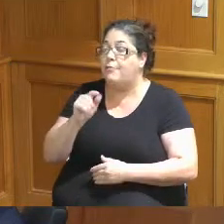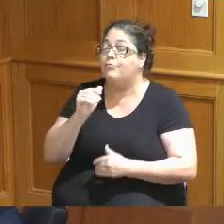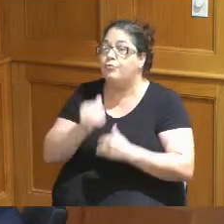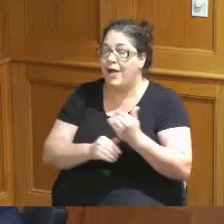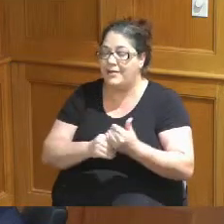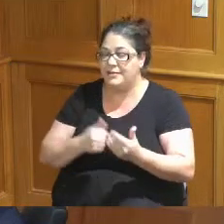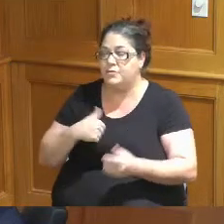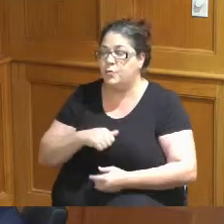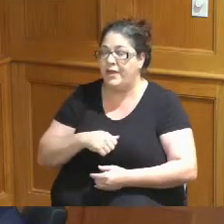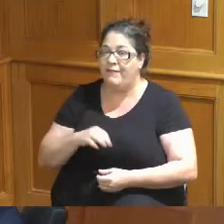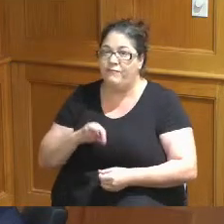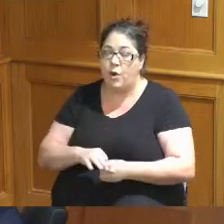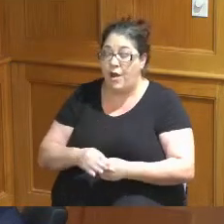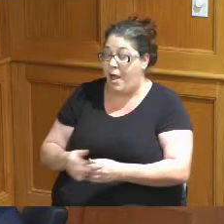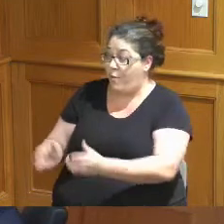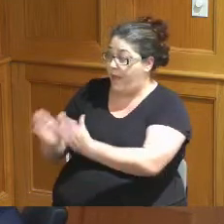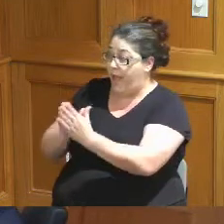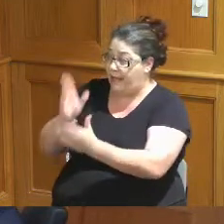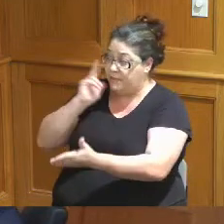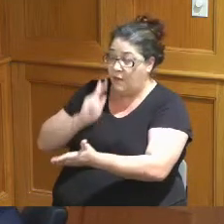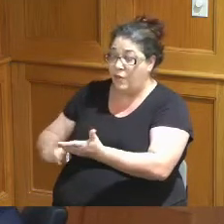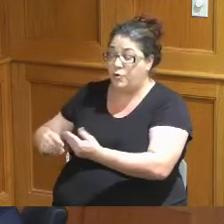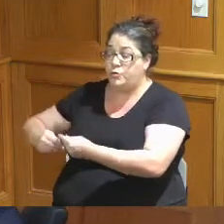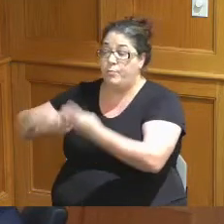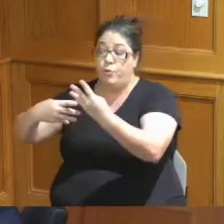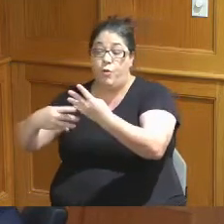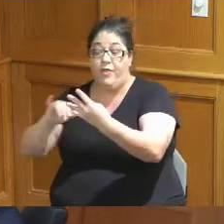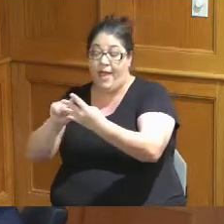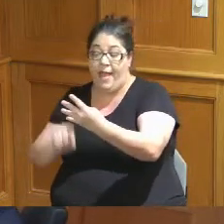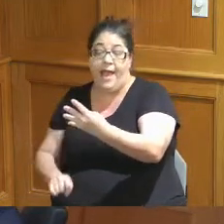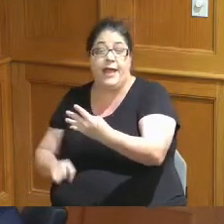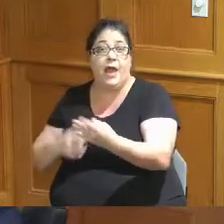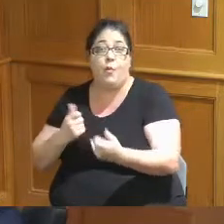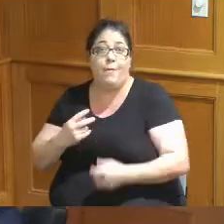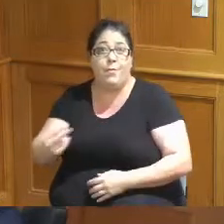I'll ask the clerk at some point to pull that because I don't want anybody watching TV are